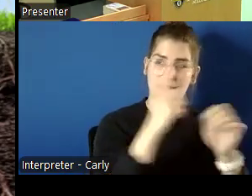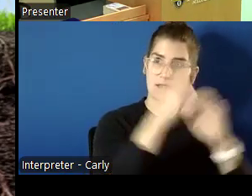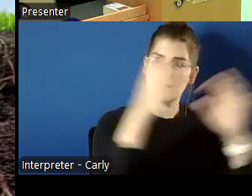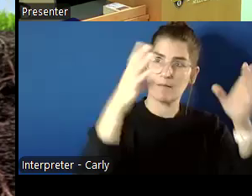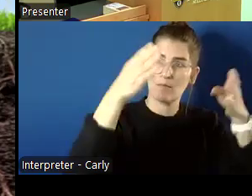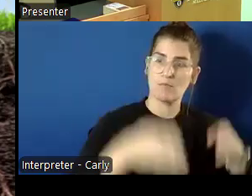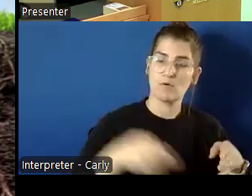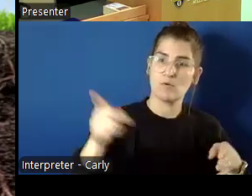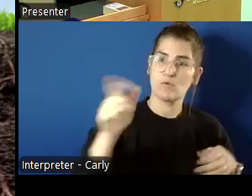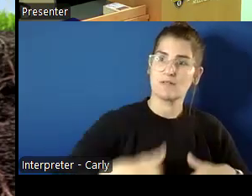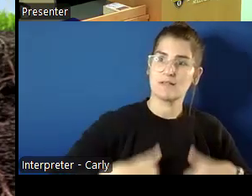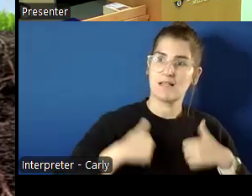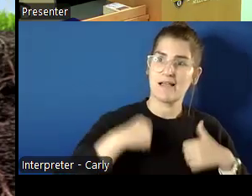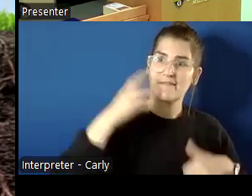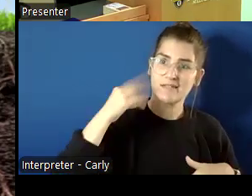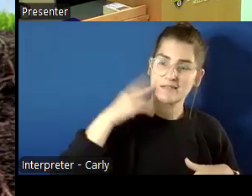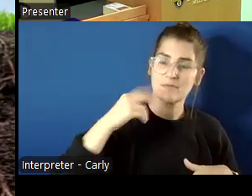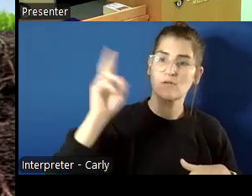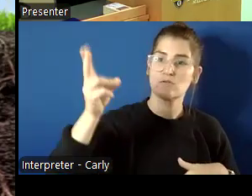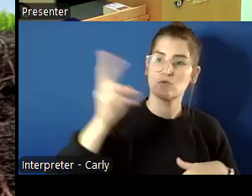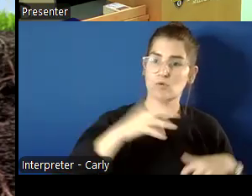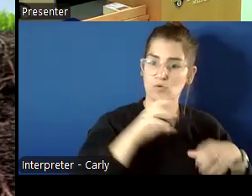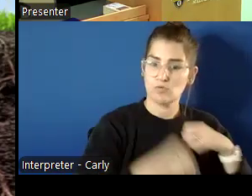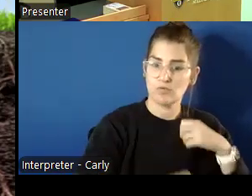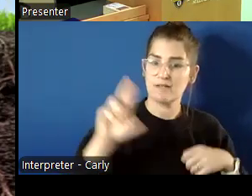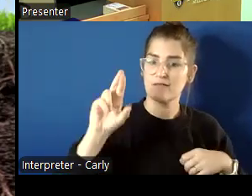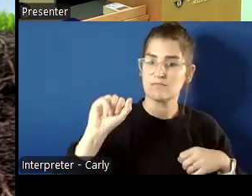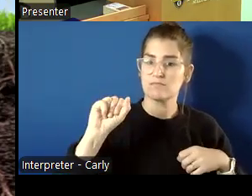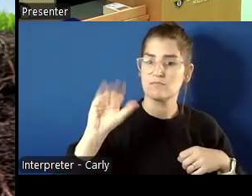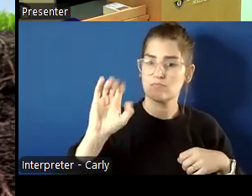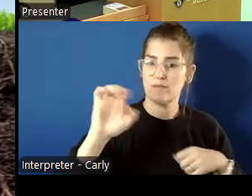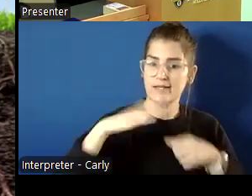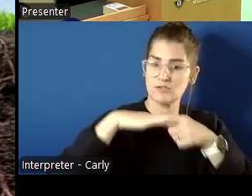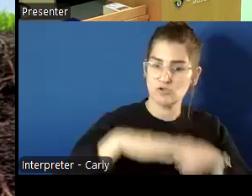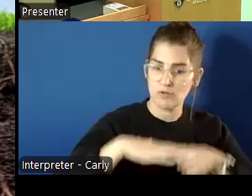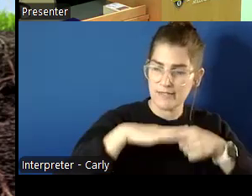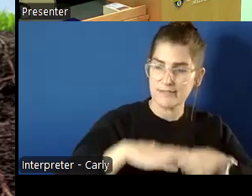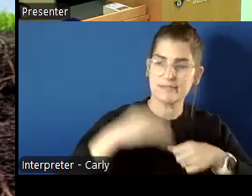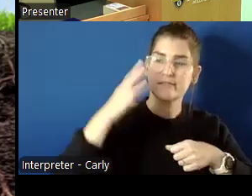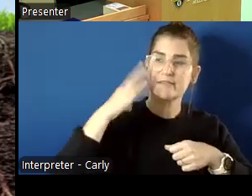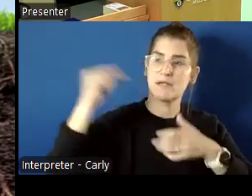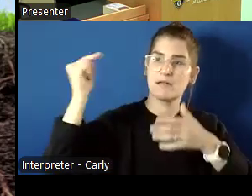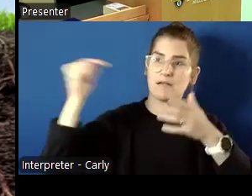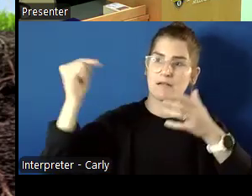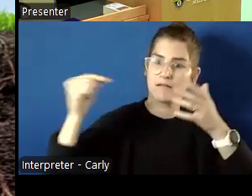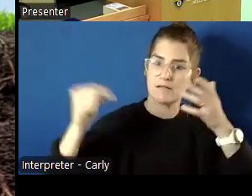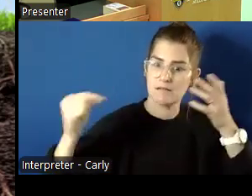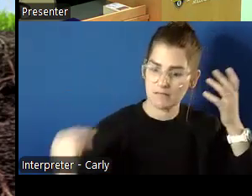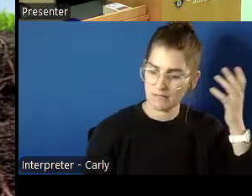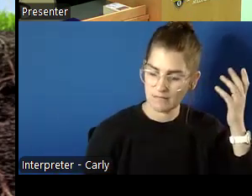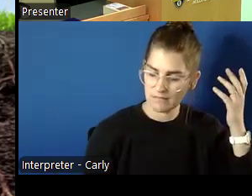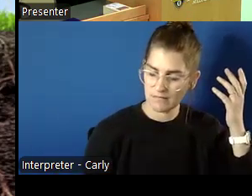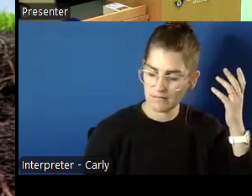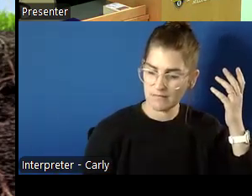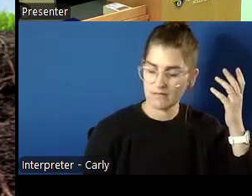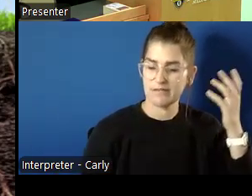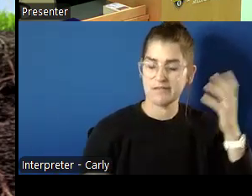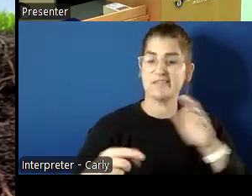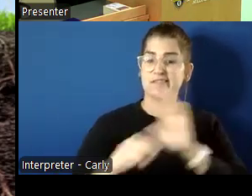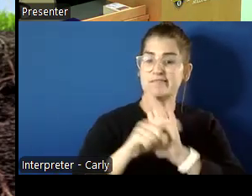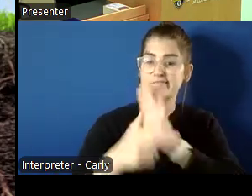has involved historical grief, racialized stress, whose life has involved um stereotypes, whose